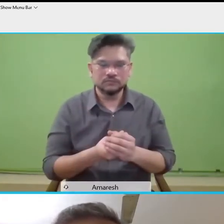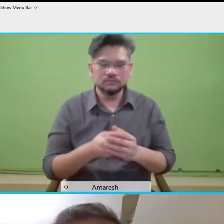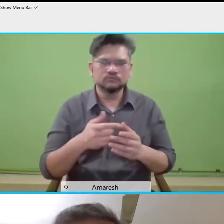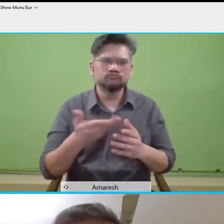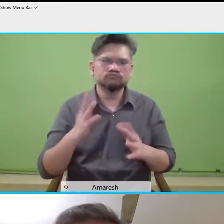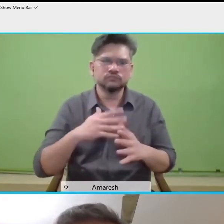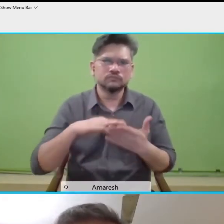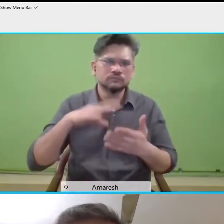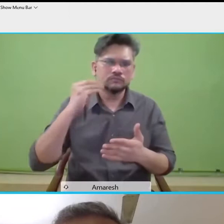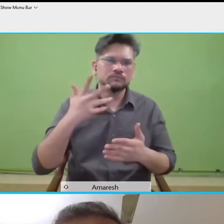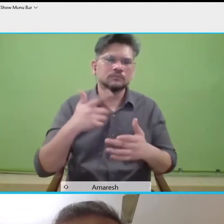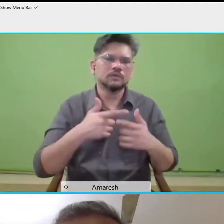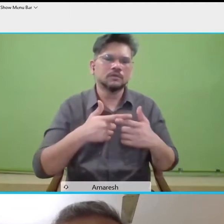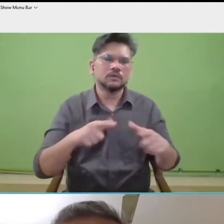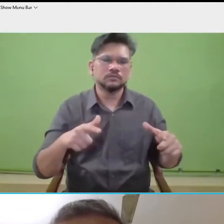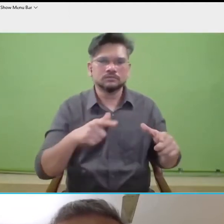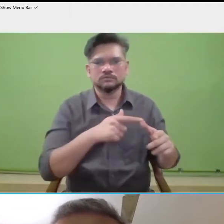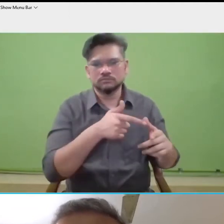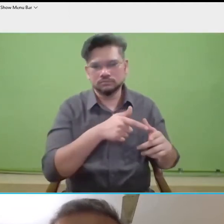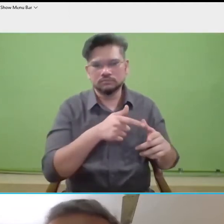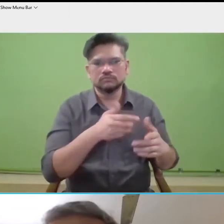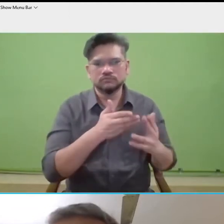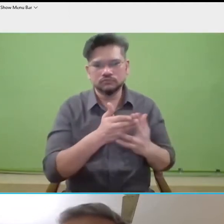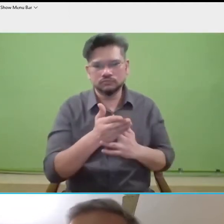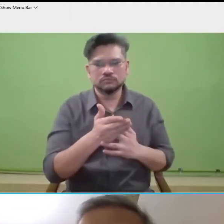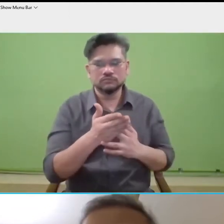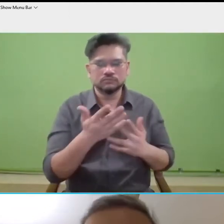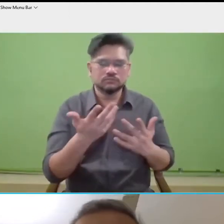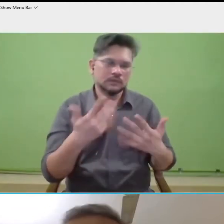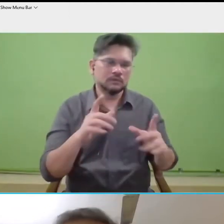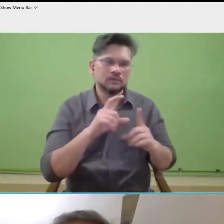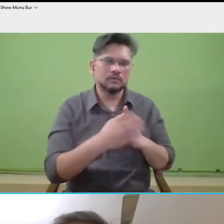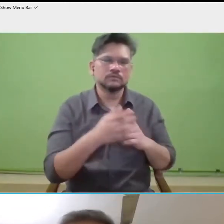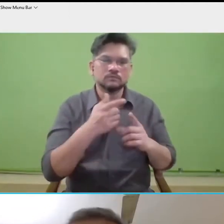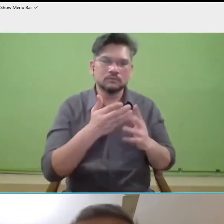through language from our culture whatever culture you are in but then that the deaf